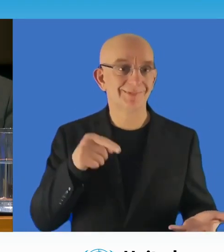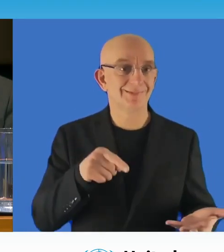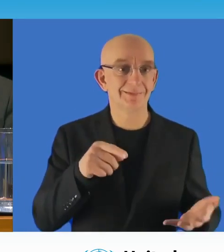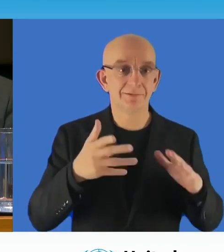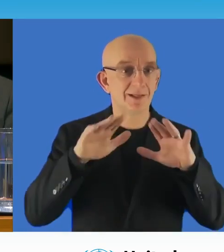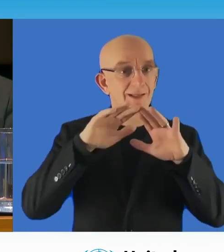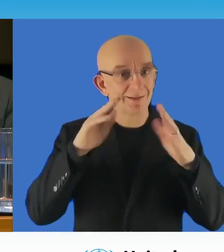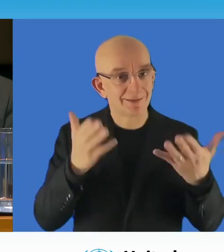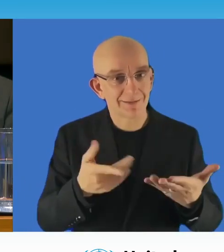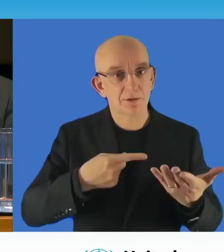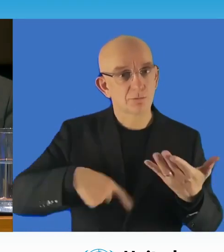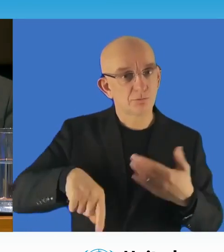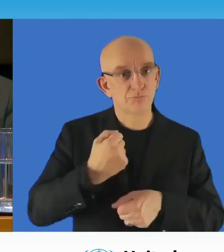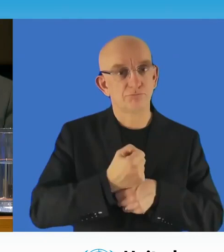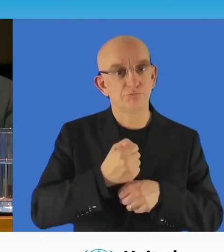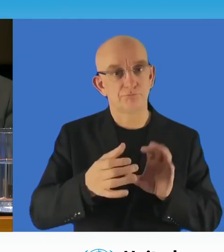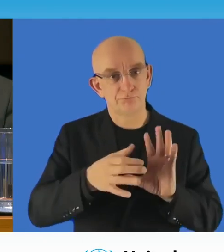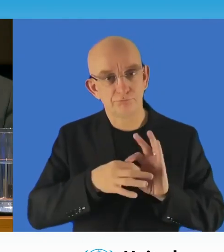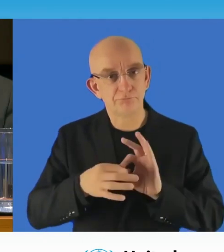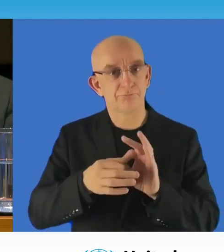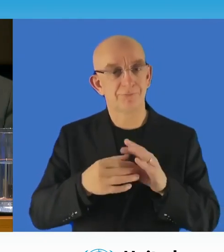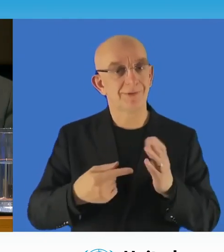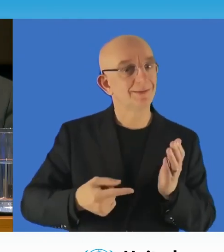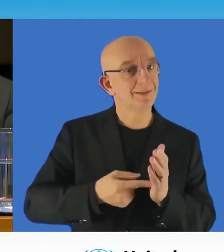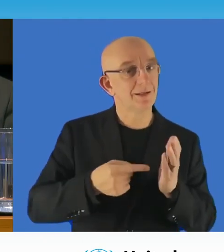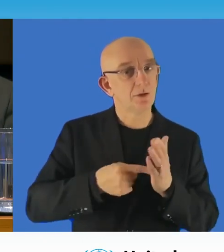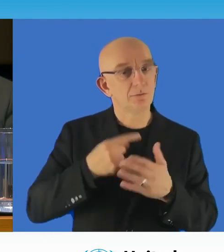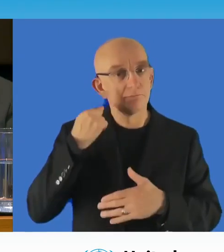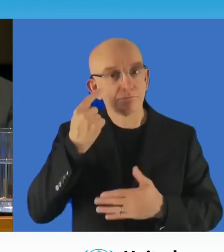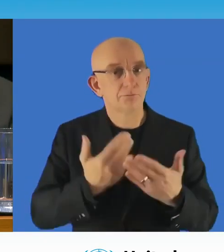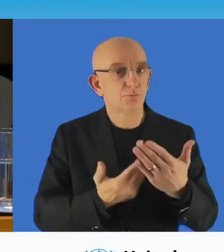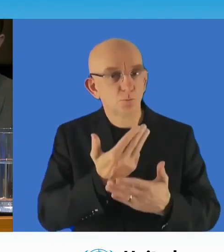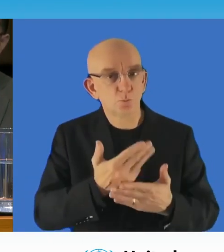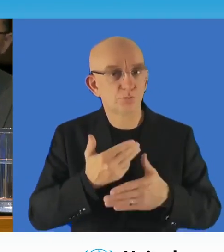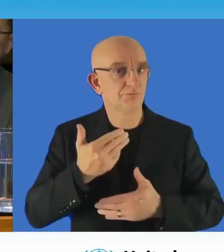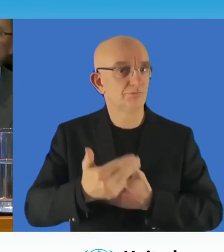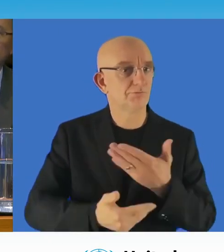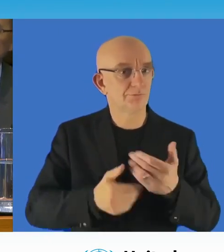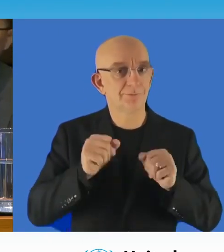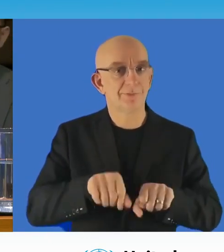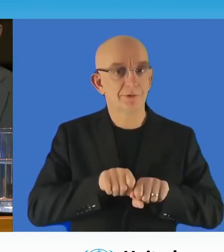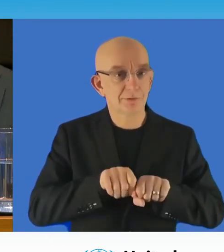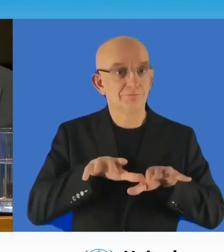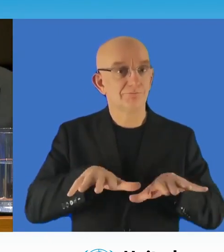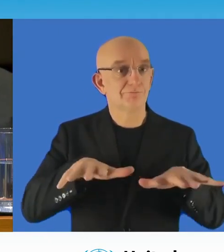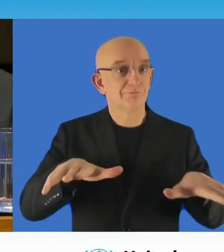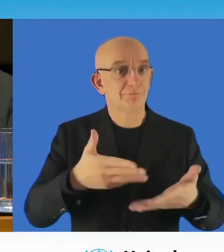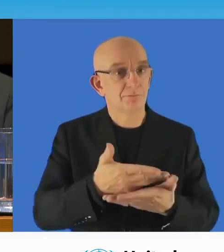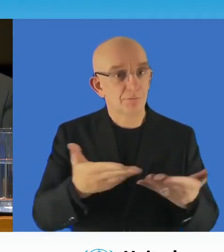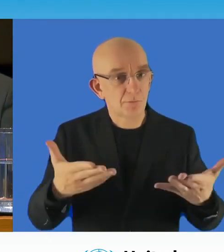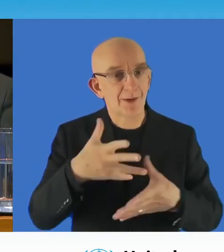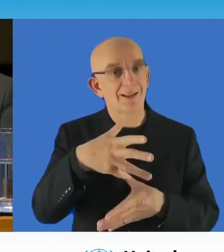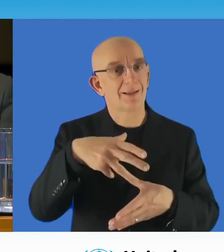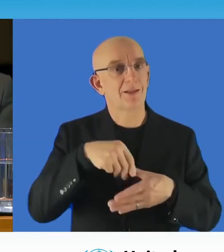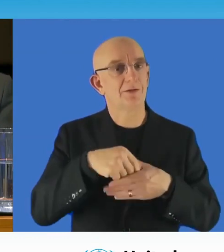promote technology and Innovations and transfer from an inclusive future which sought to identify